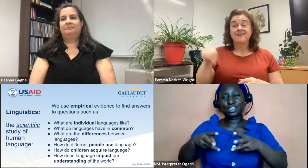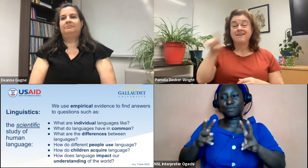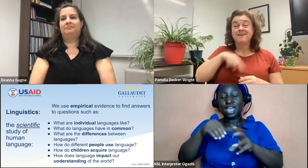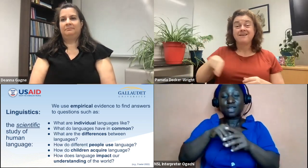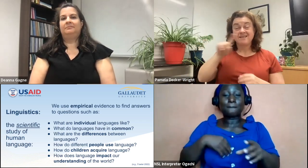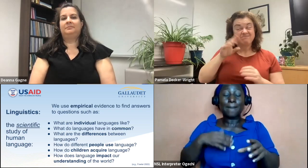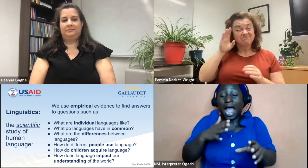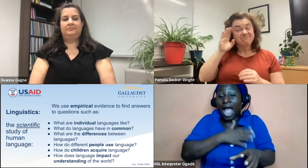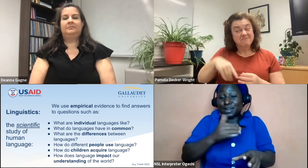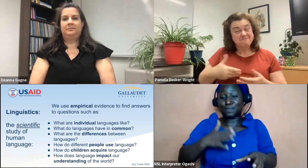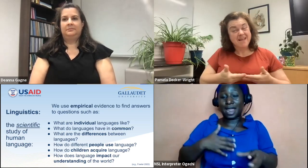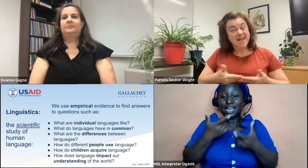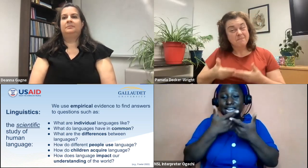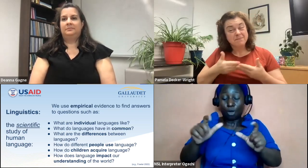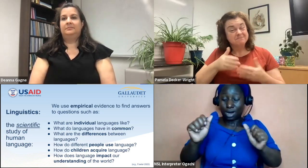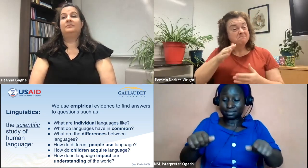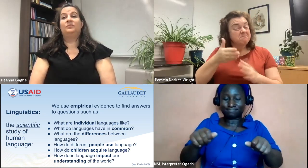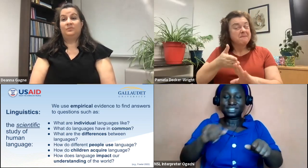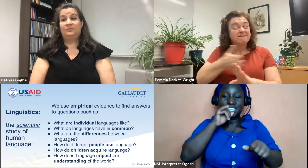something that's very important to be aware of with language